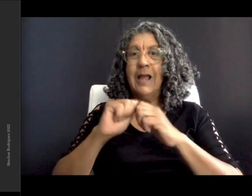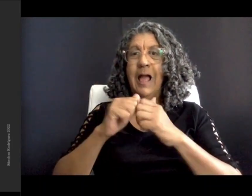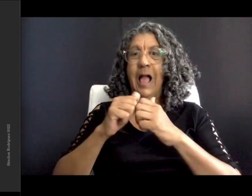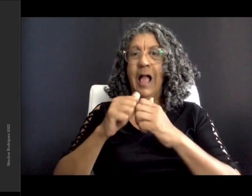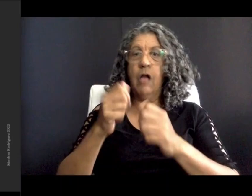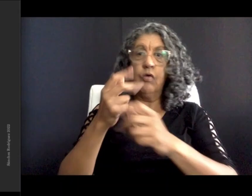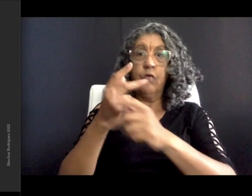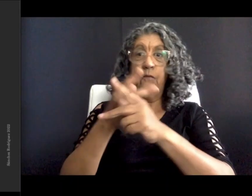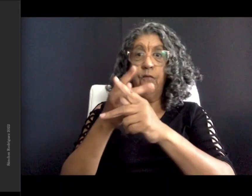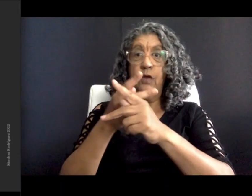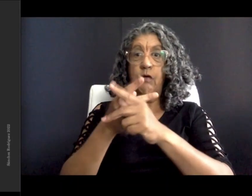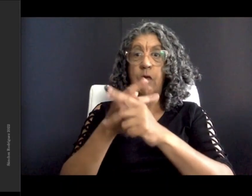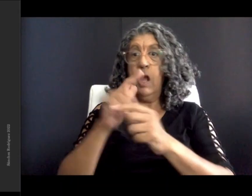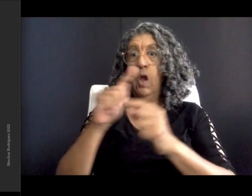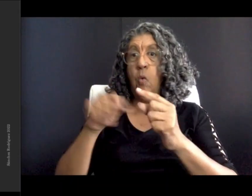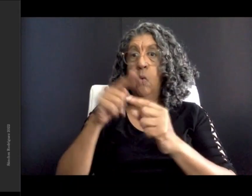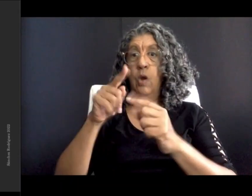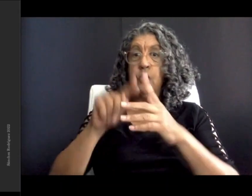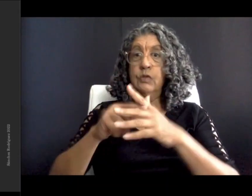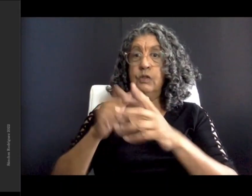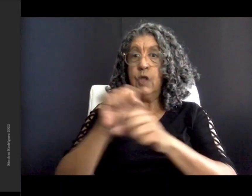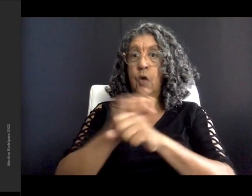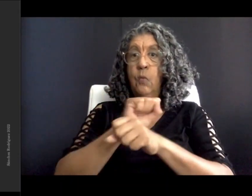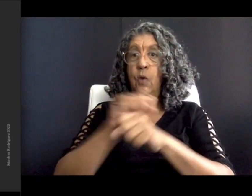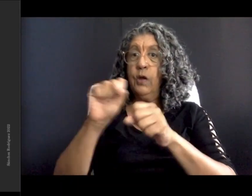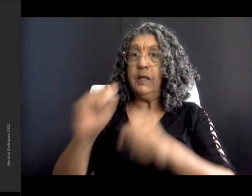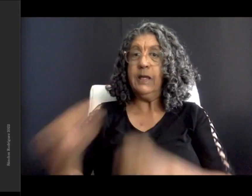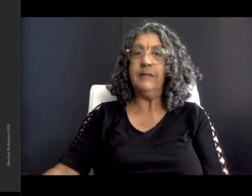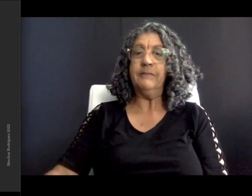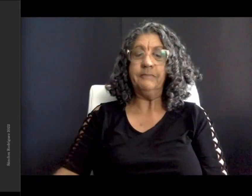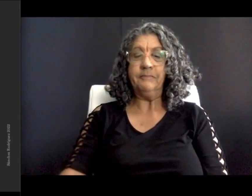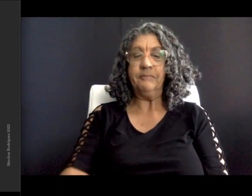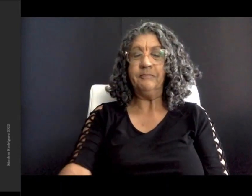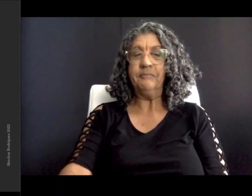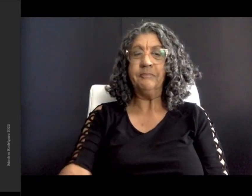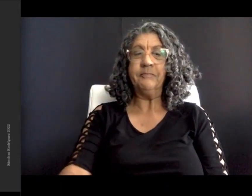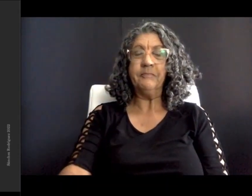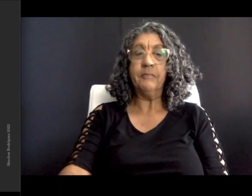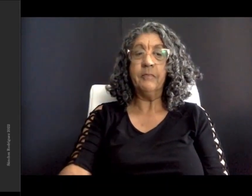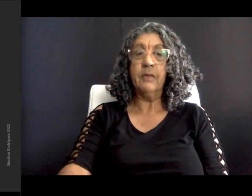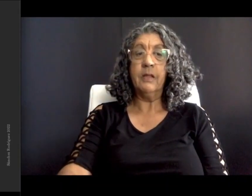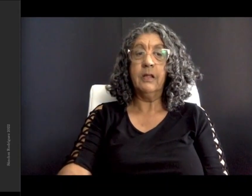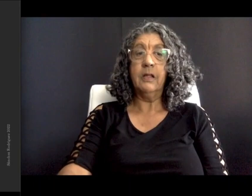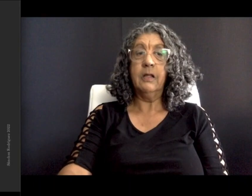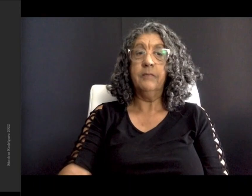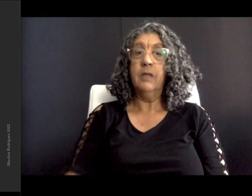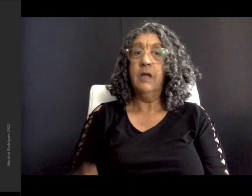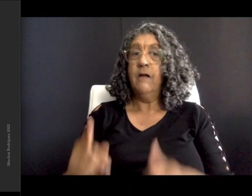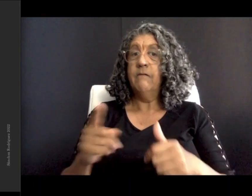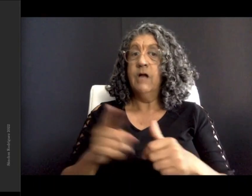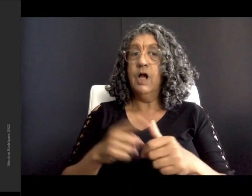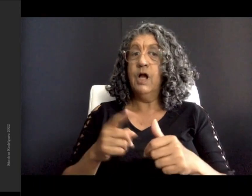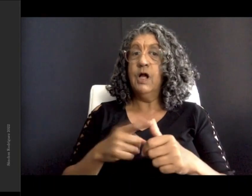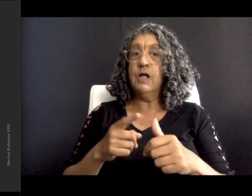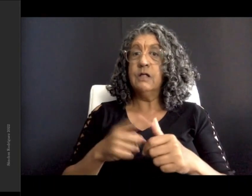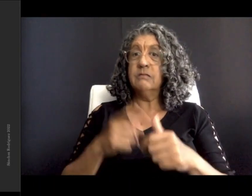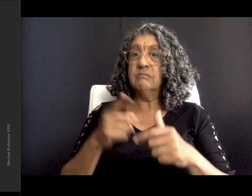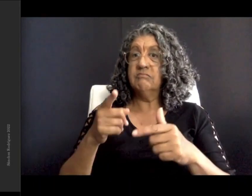I want you to understand how to figure out SSDI when you start to work. First,